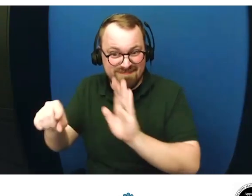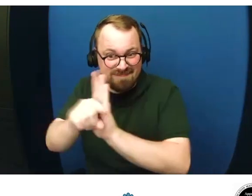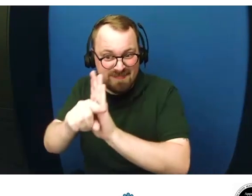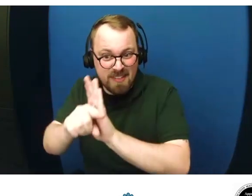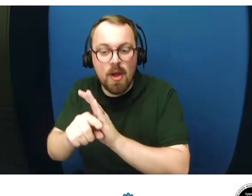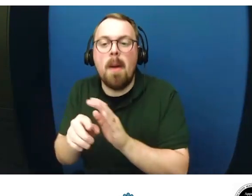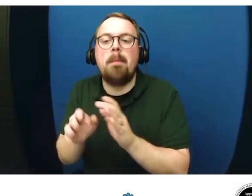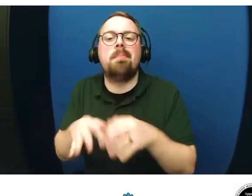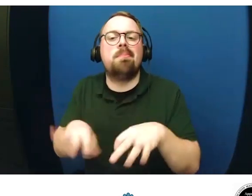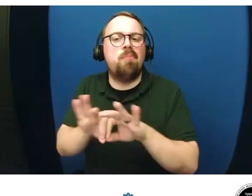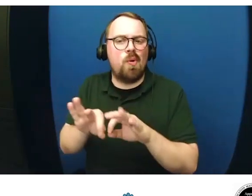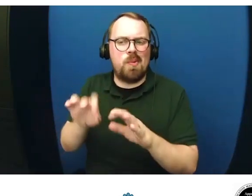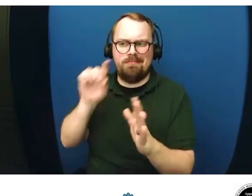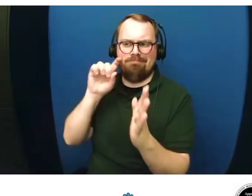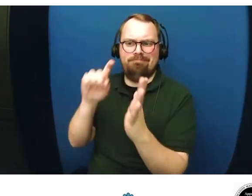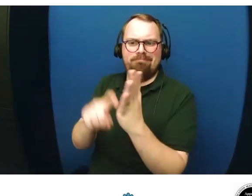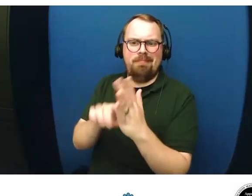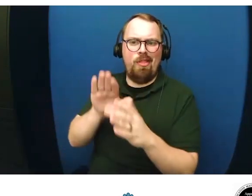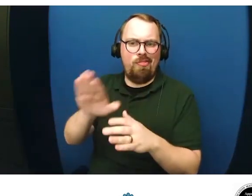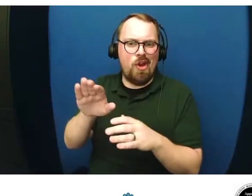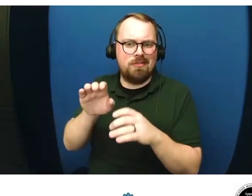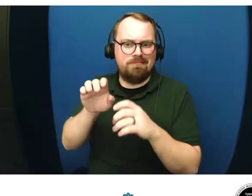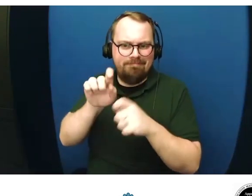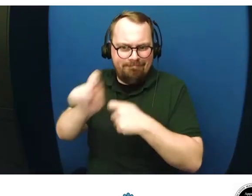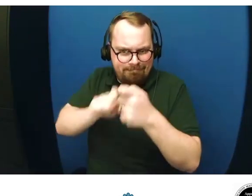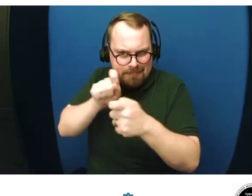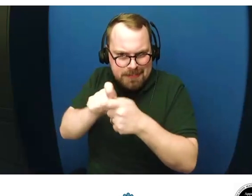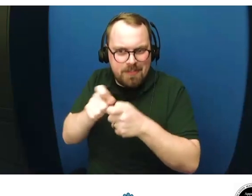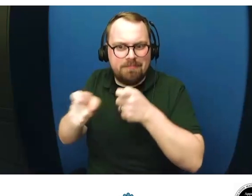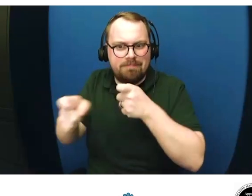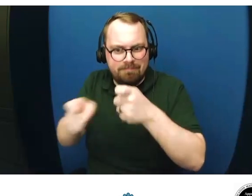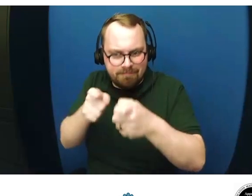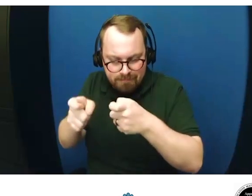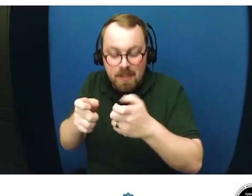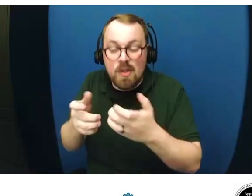what stress management strategy they're using. That way, if we know that,